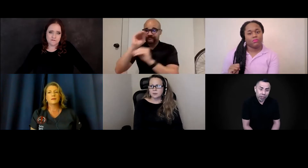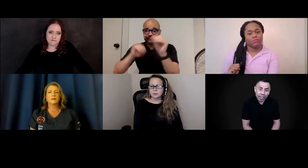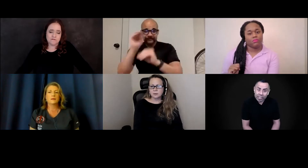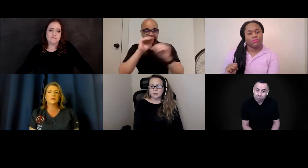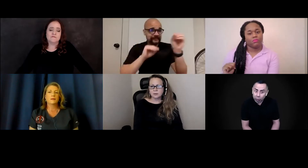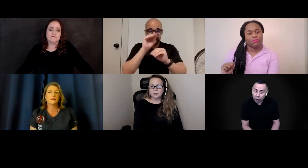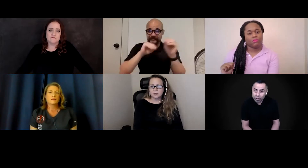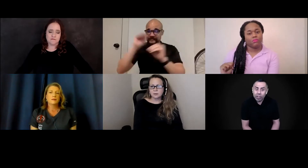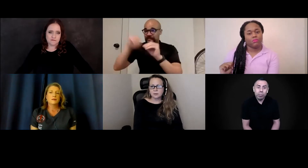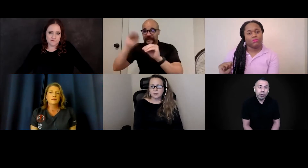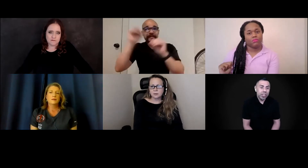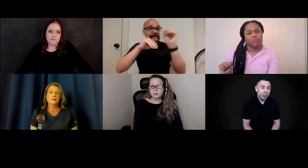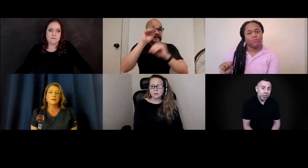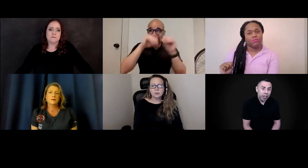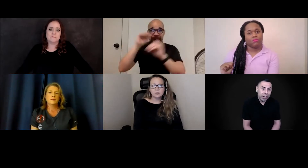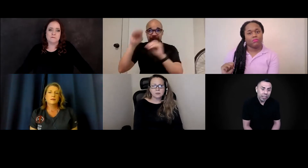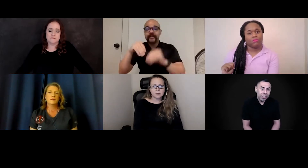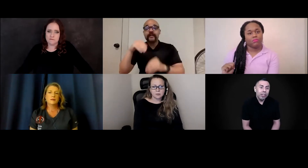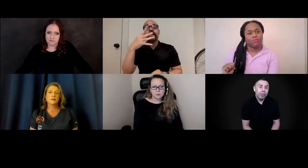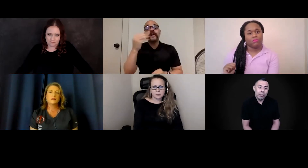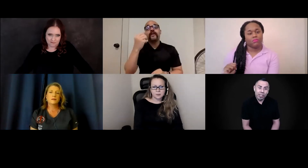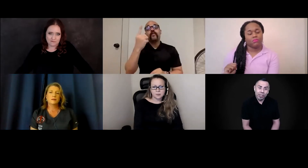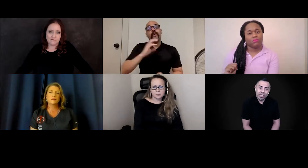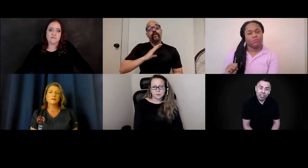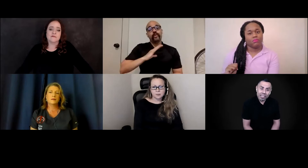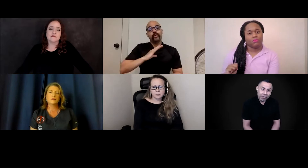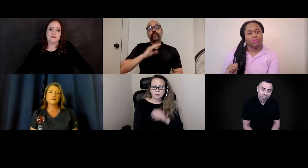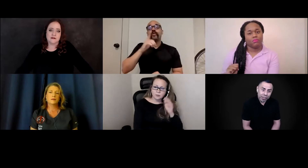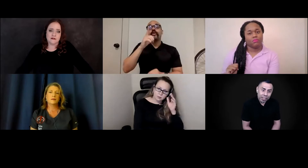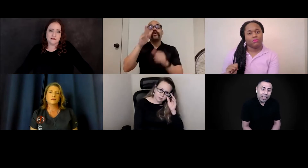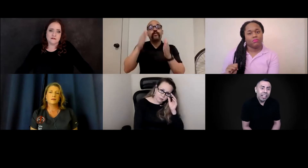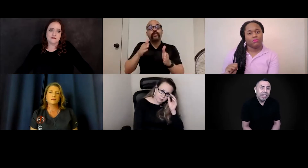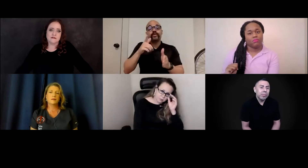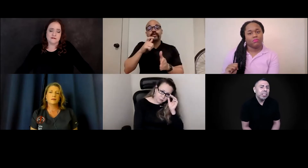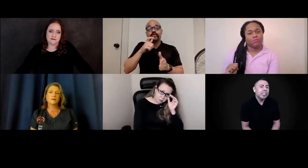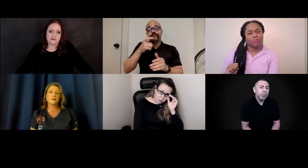We're able to provide that support, move of schedules around, make sure that slots get filled.